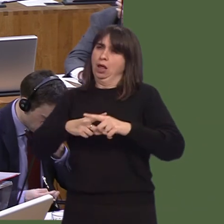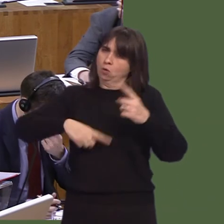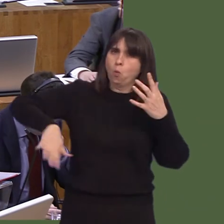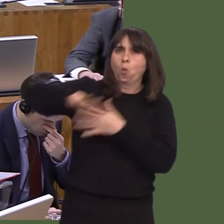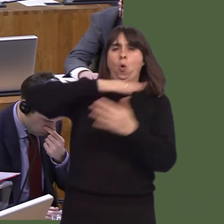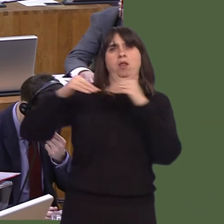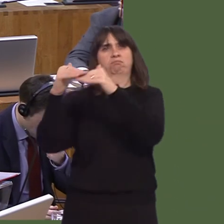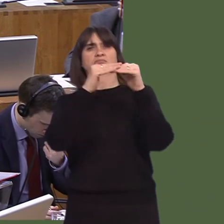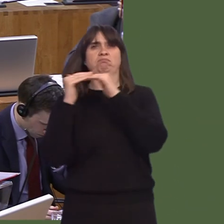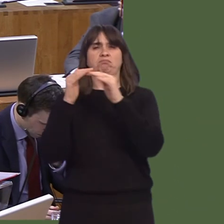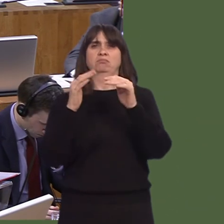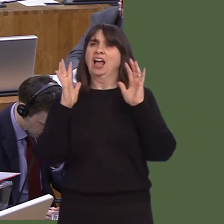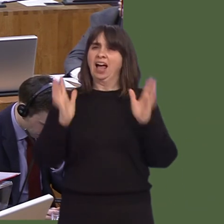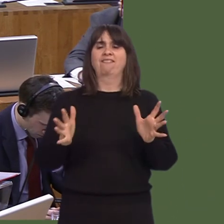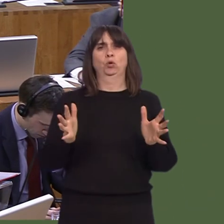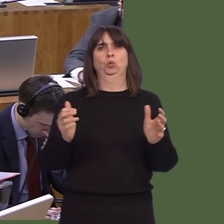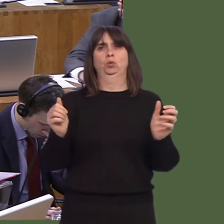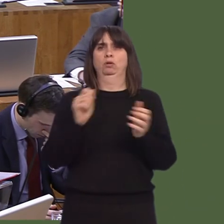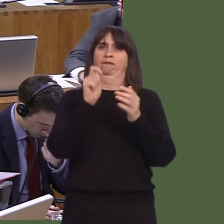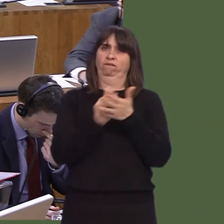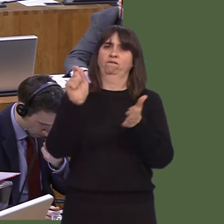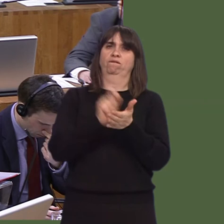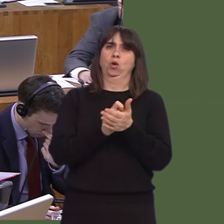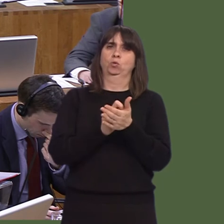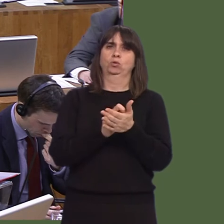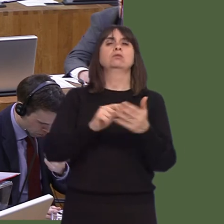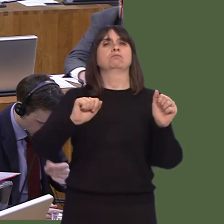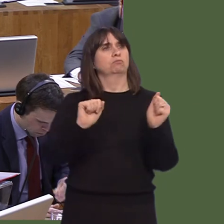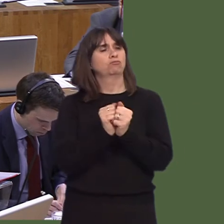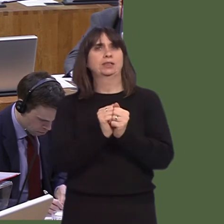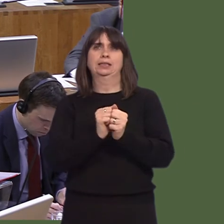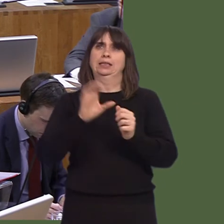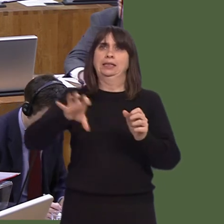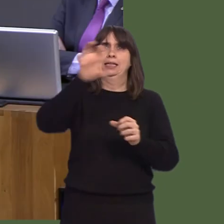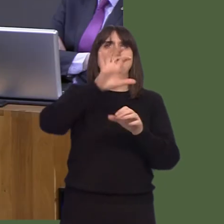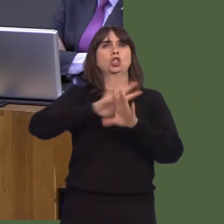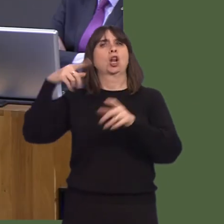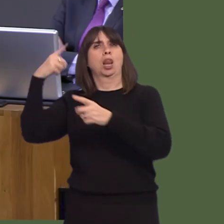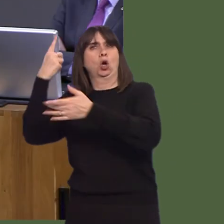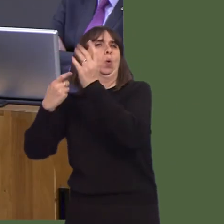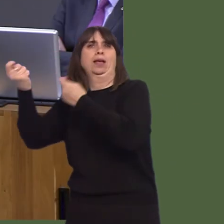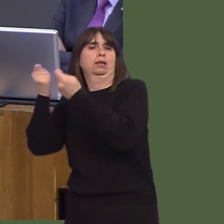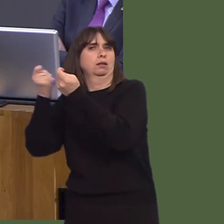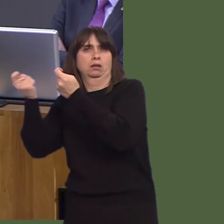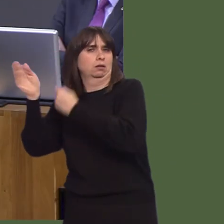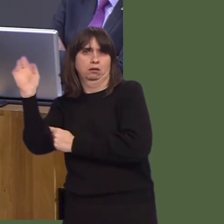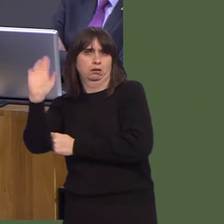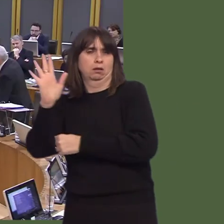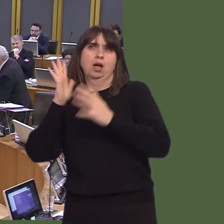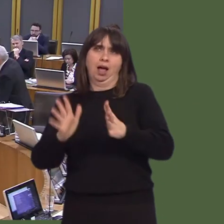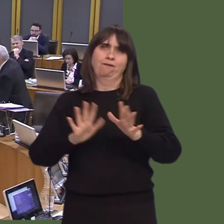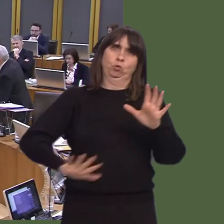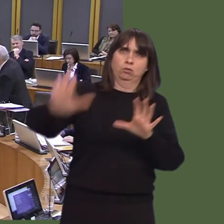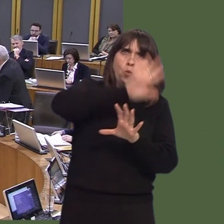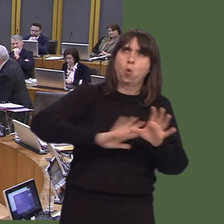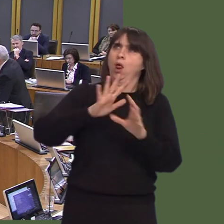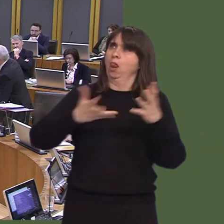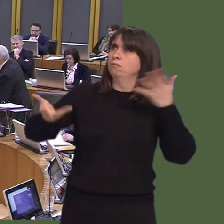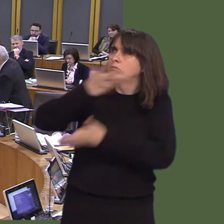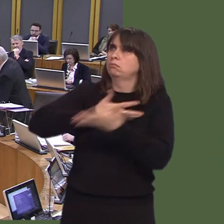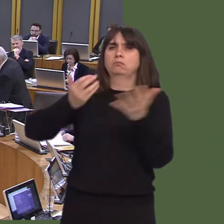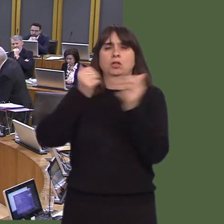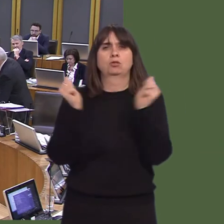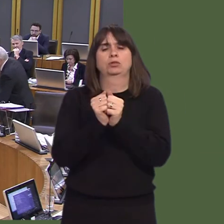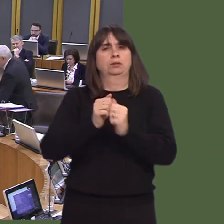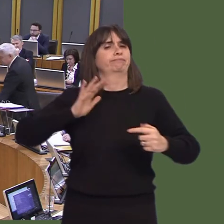Governments and I wonder what action the Welsh Government is taking, or could take, in order